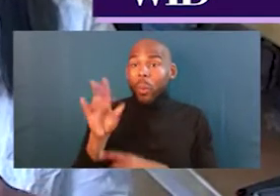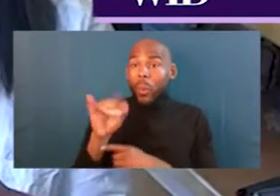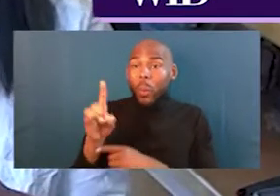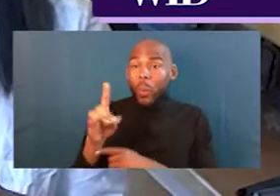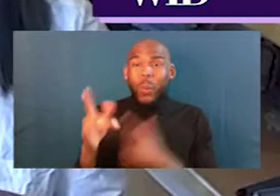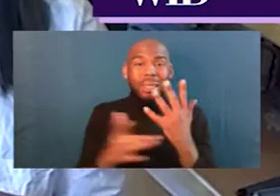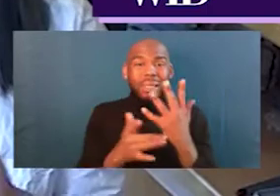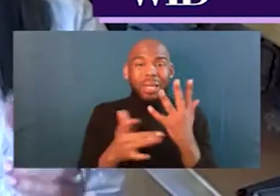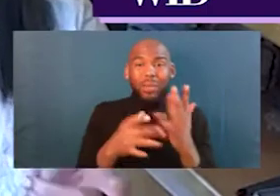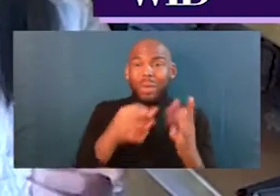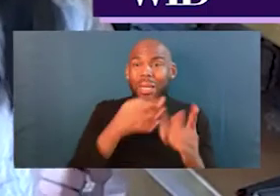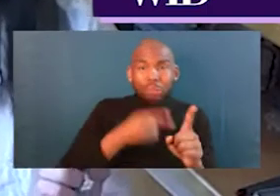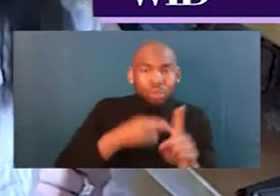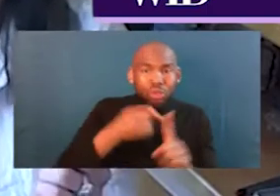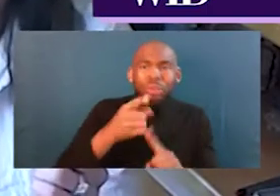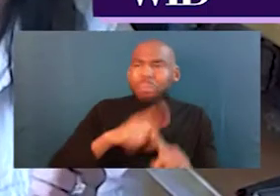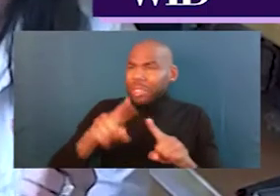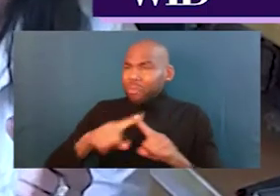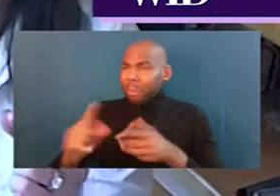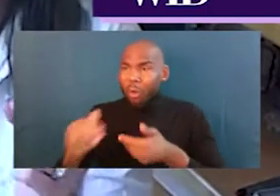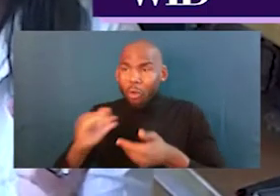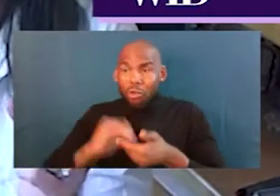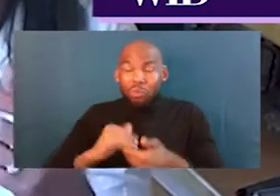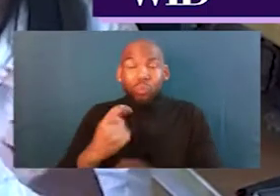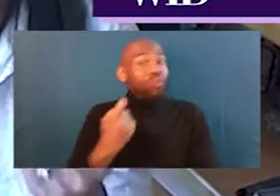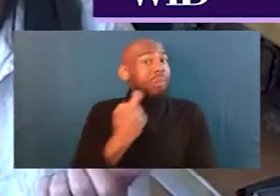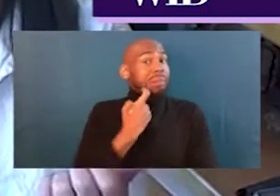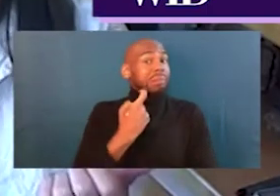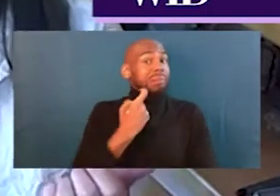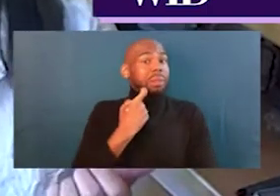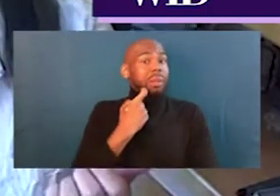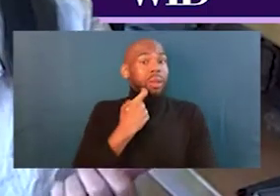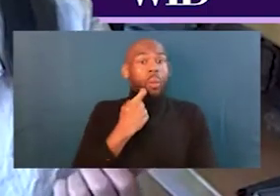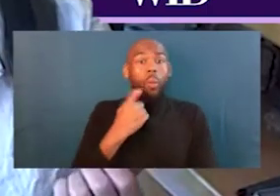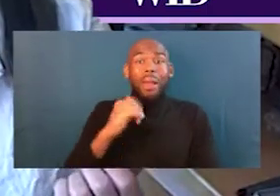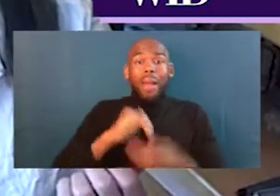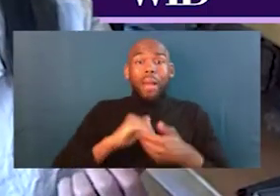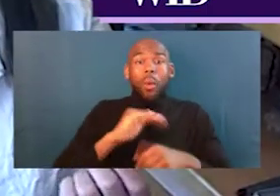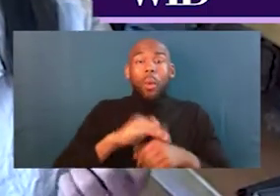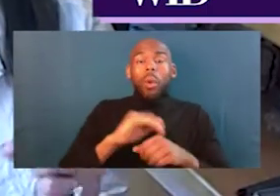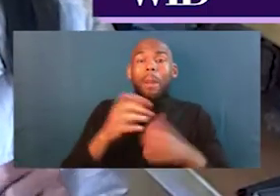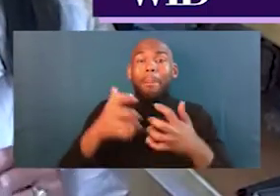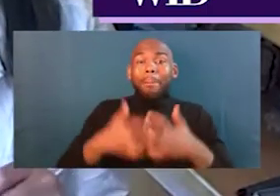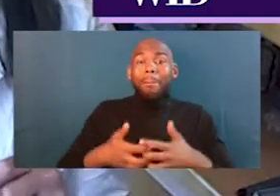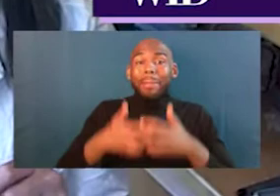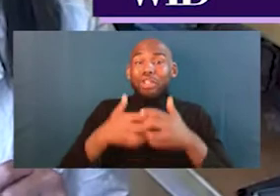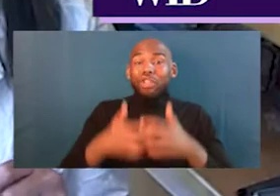partnerships, technical expertise, most recently we collaborated on a machine learning project